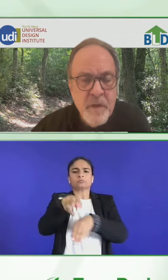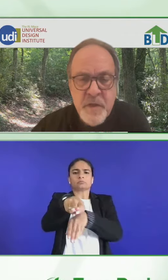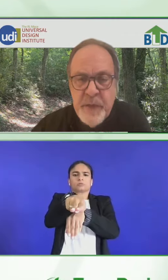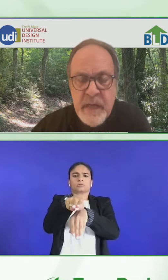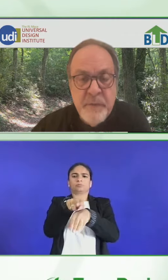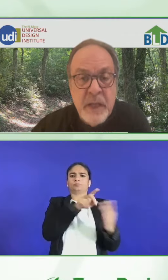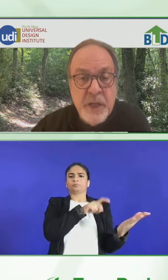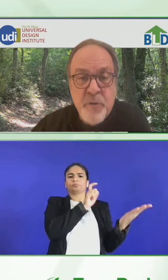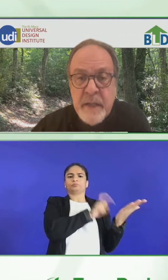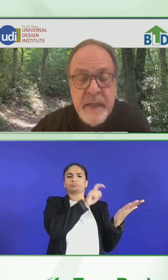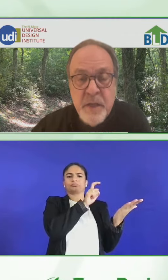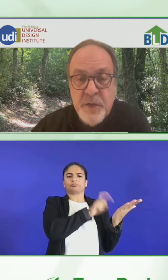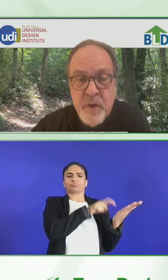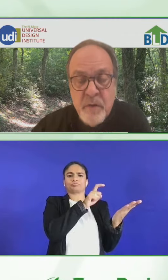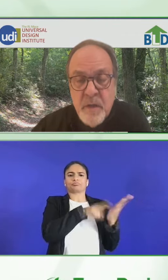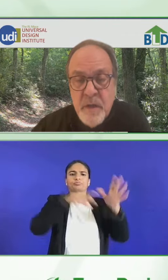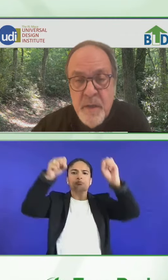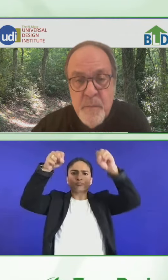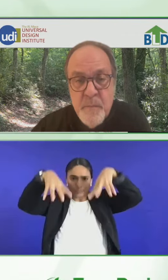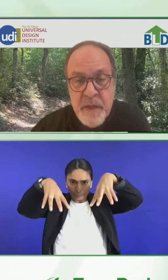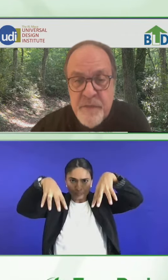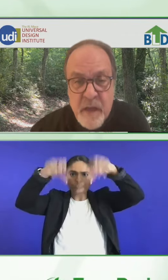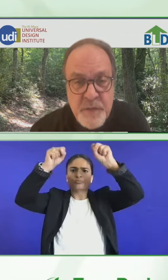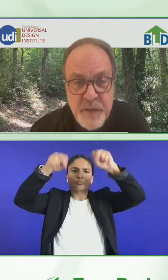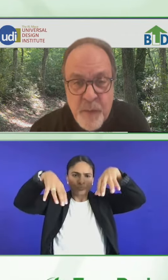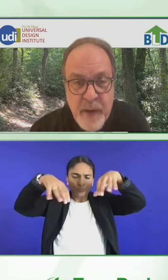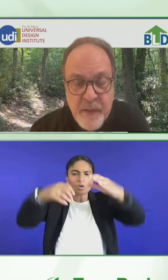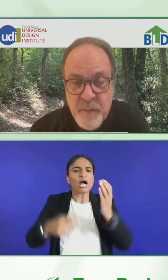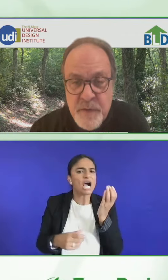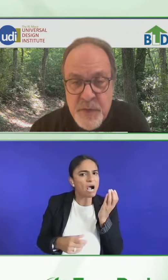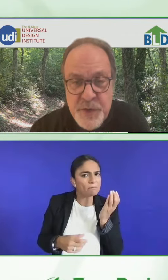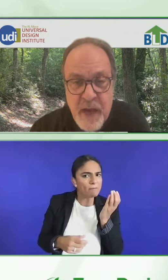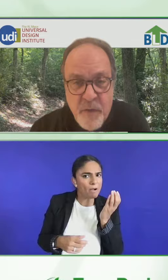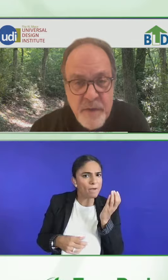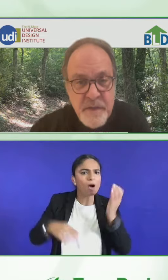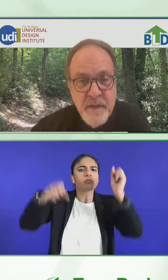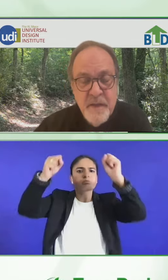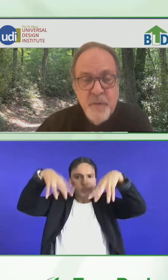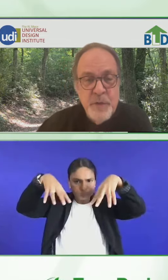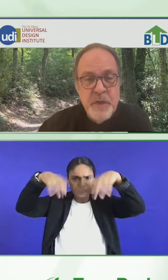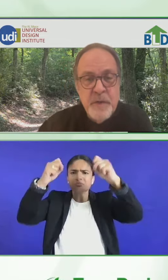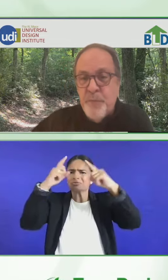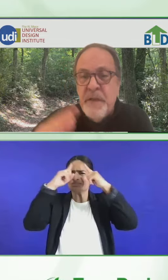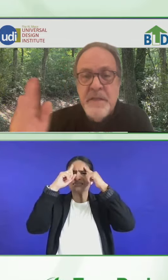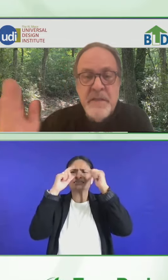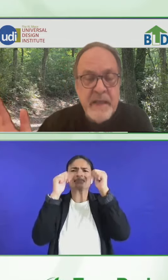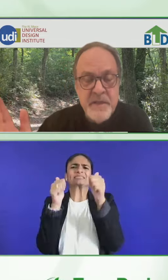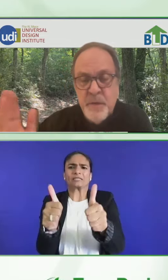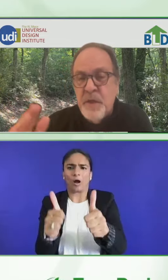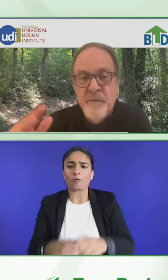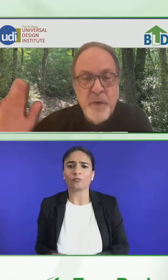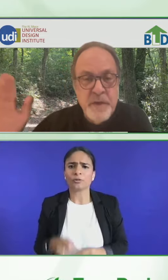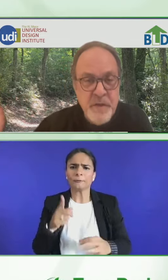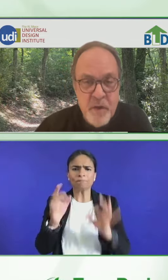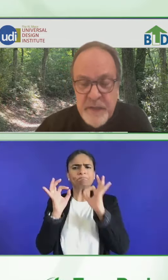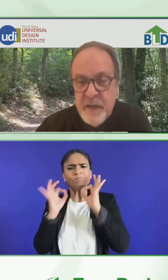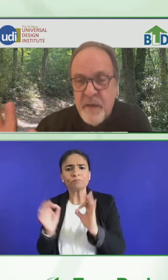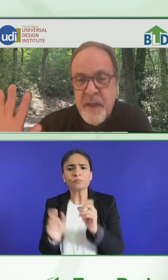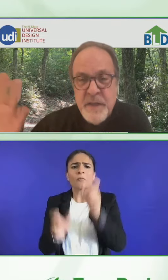So we can have electronically controlled, makes valves in our bathrooms and showers seeking preset to avoid scolding and all